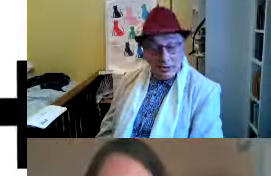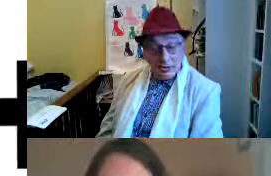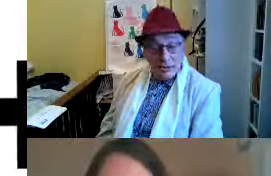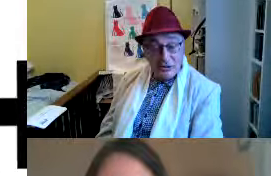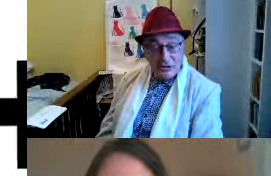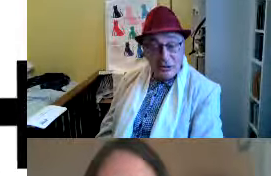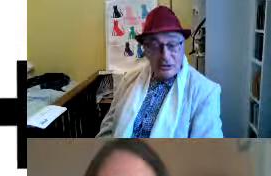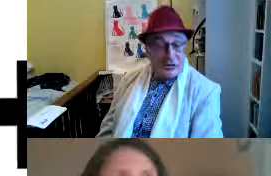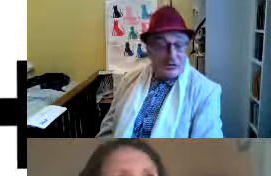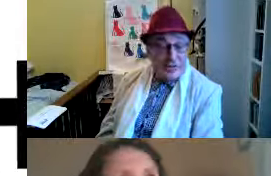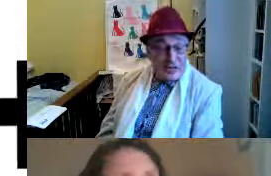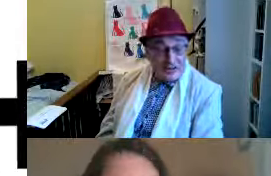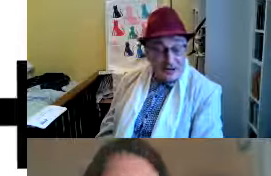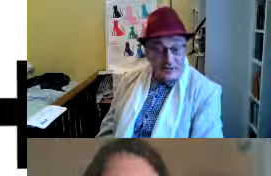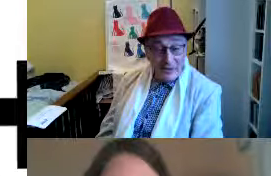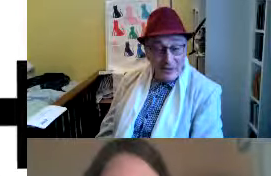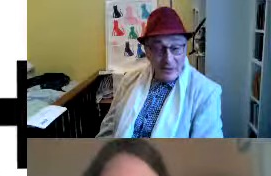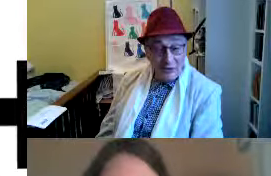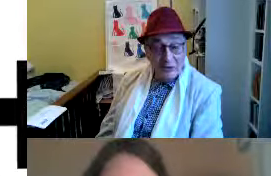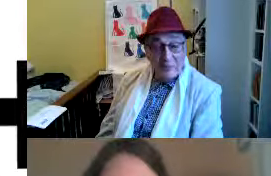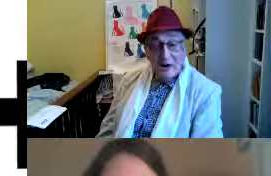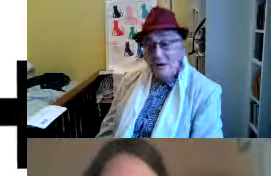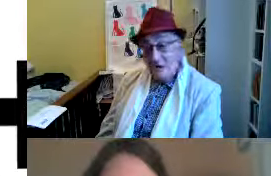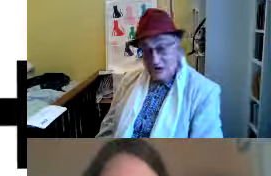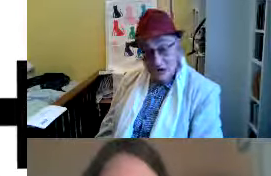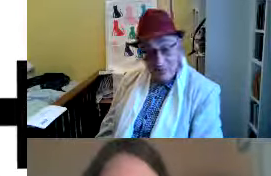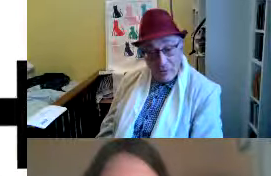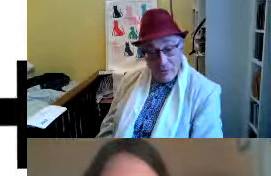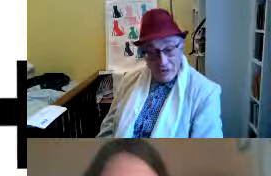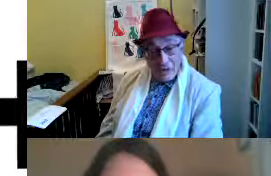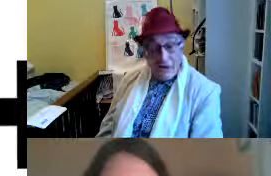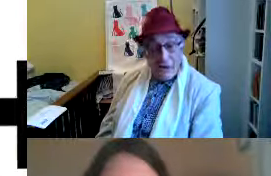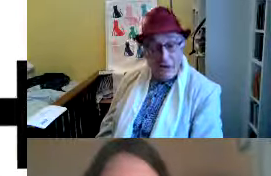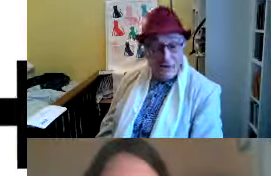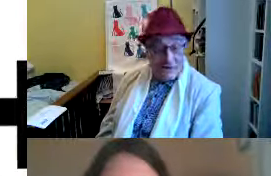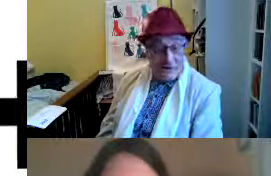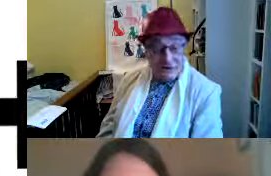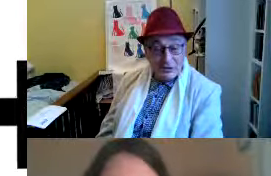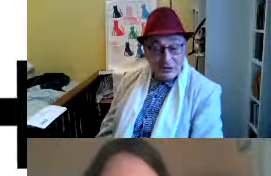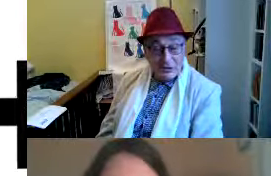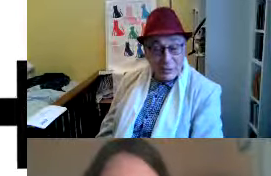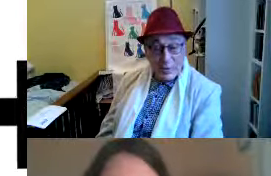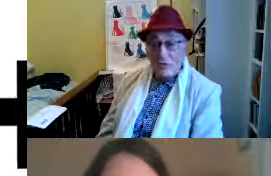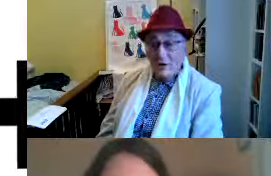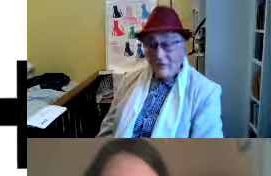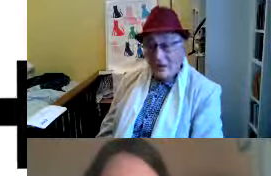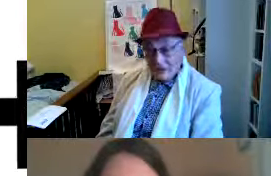is you could see if that gallery might do a partnership with the nearest wayward gallery